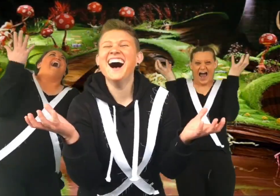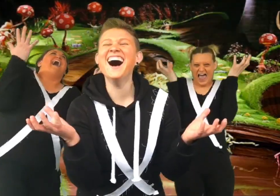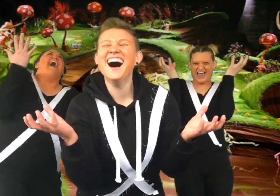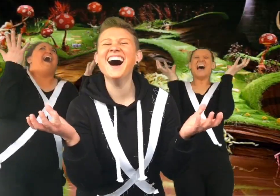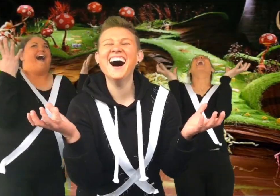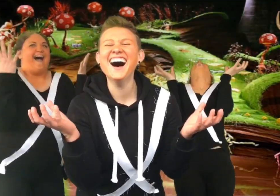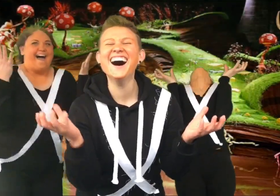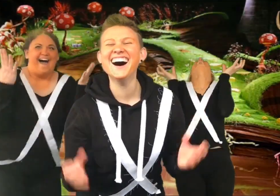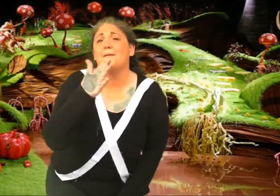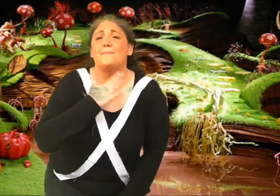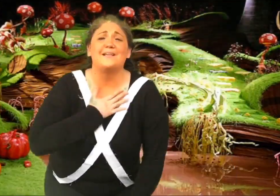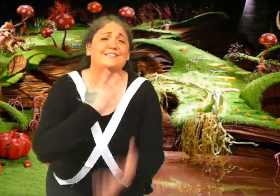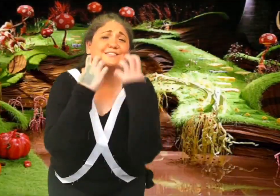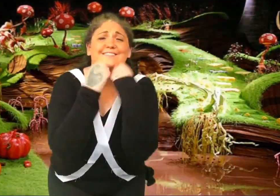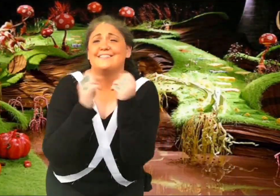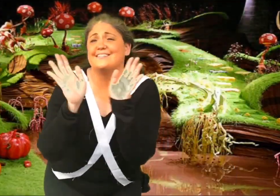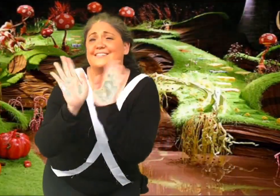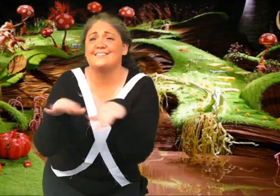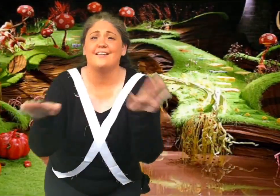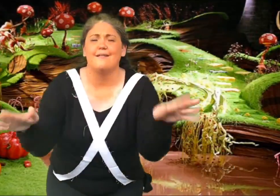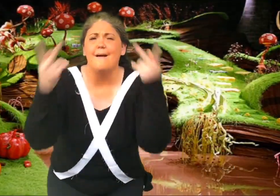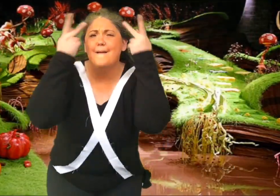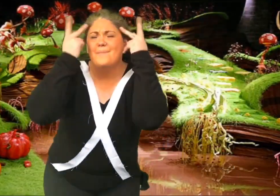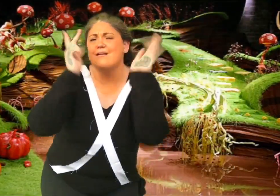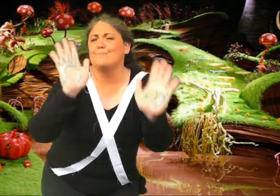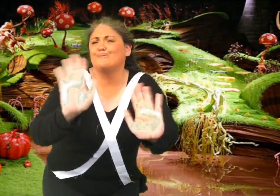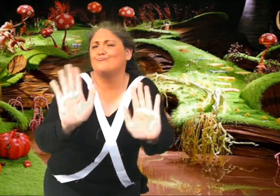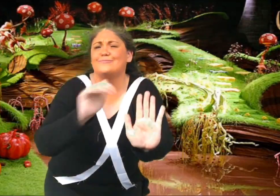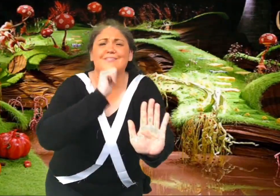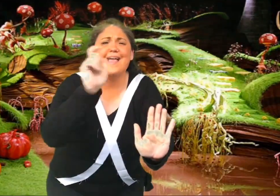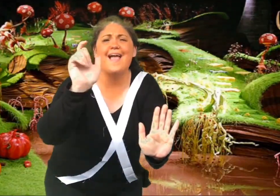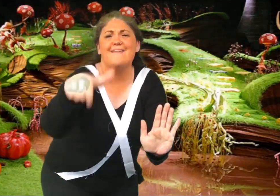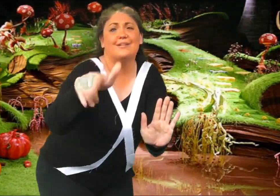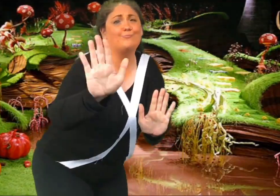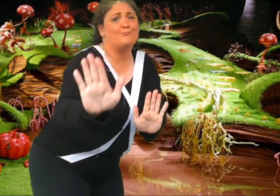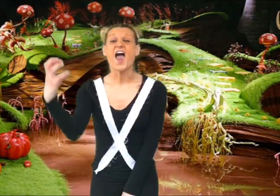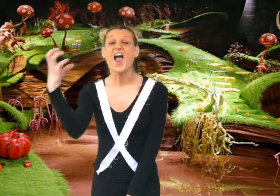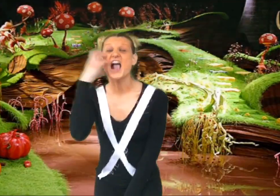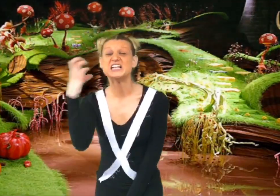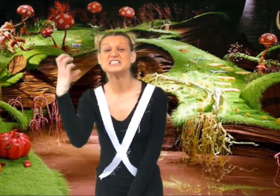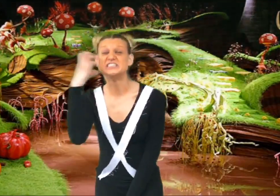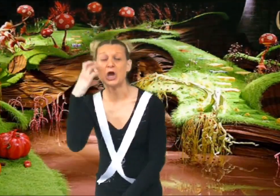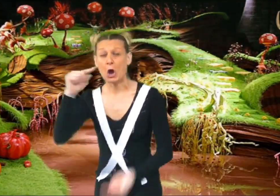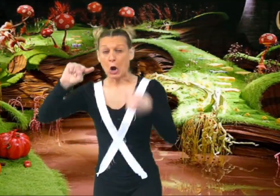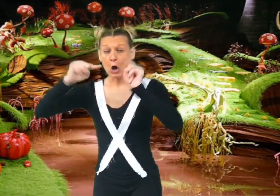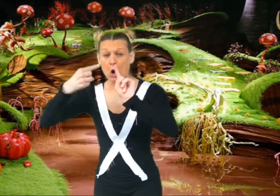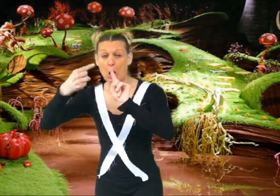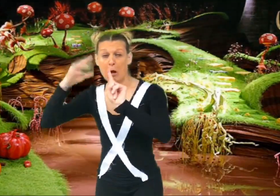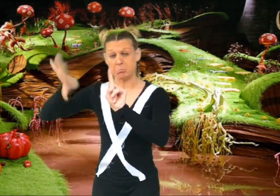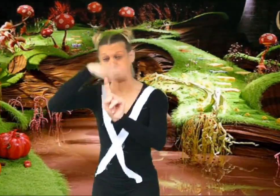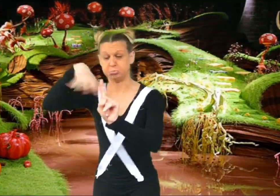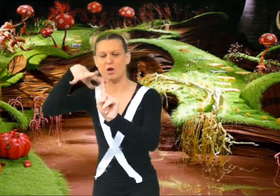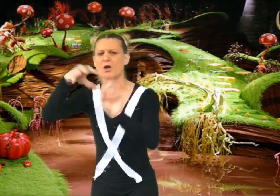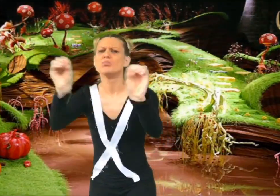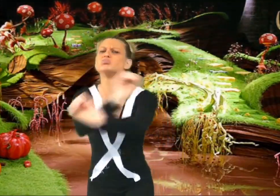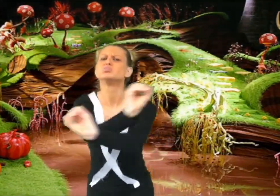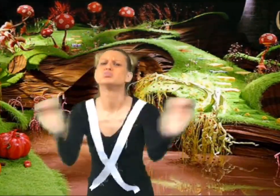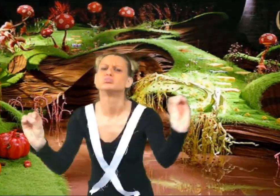But don’t, dear children, be alarmed; Augustus Gloop will not be harmed,